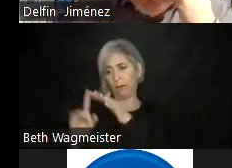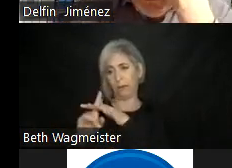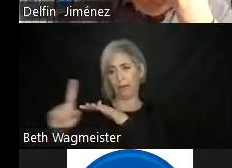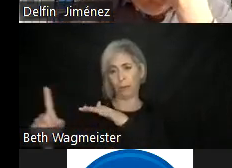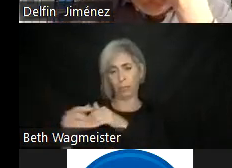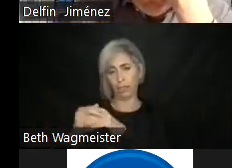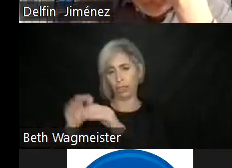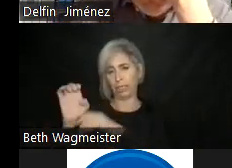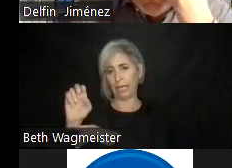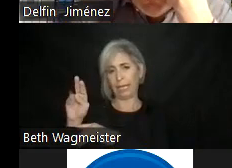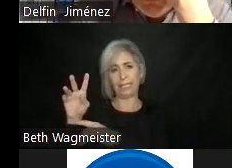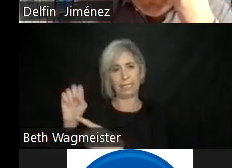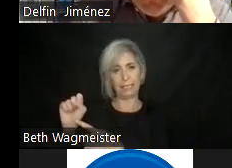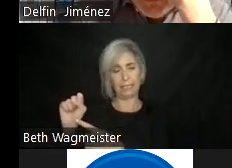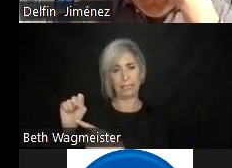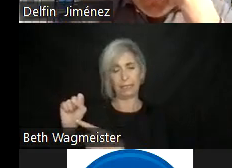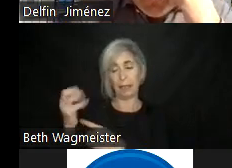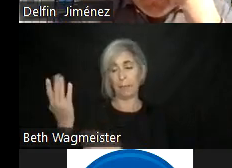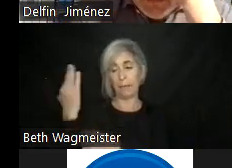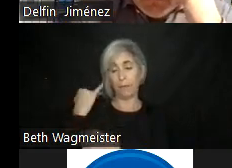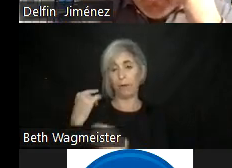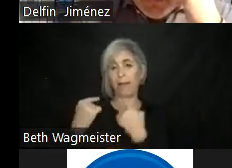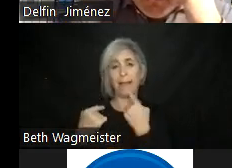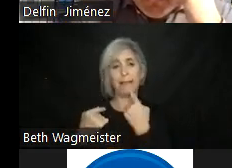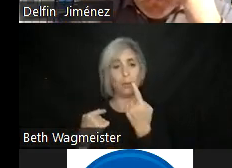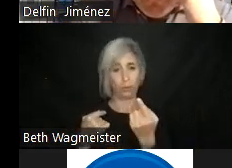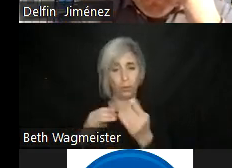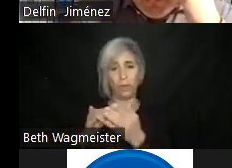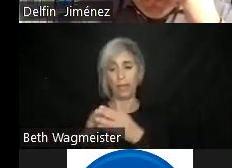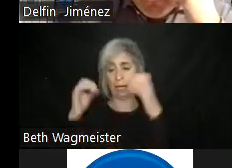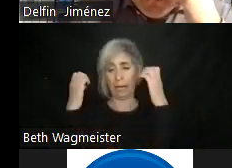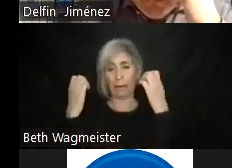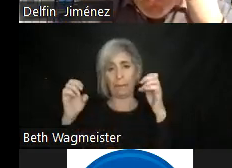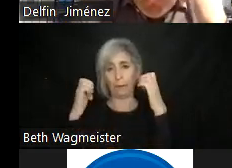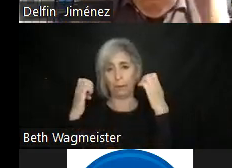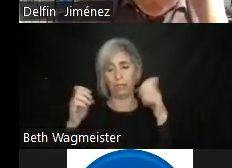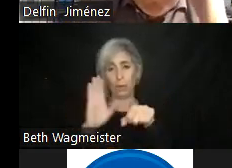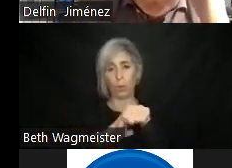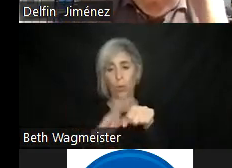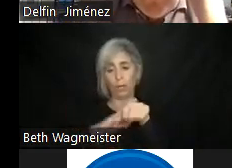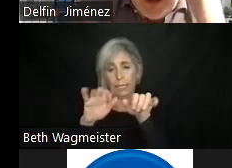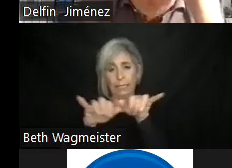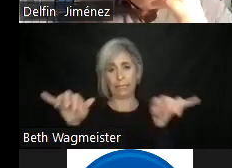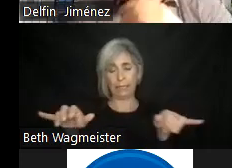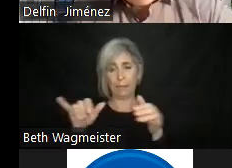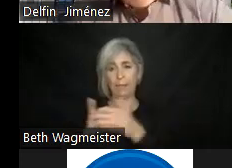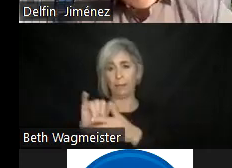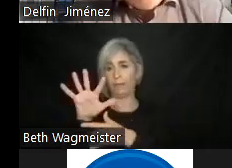But previously, I said that emergency warning system was in 5.8.